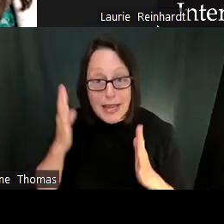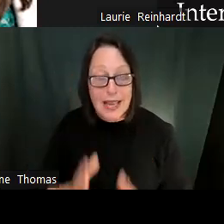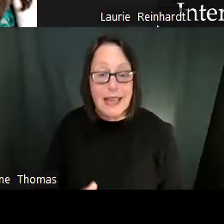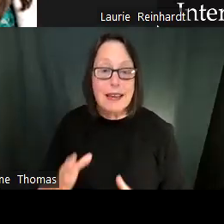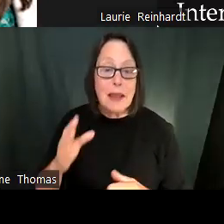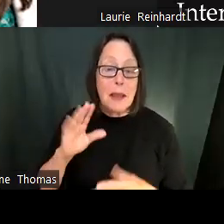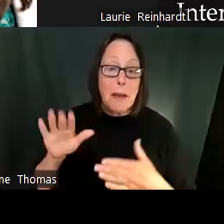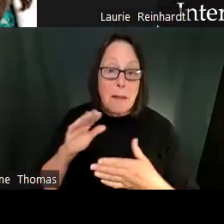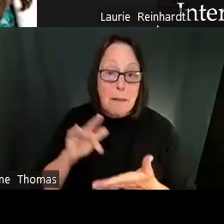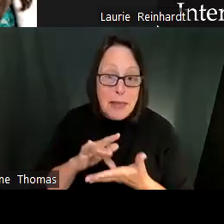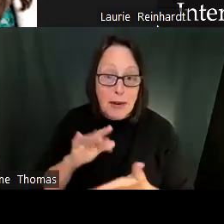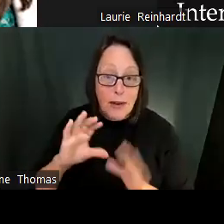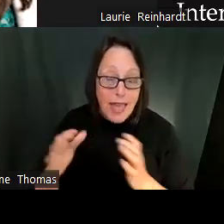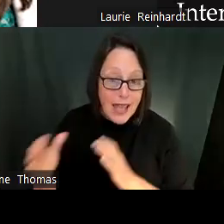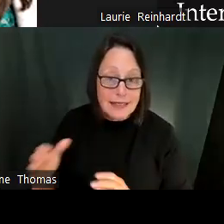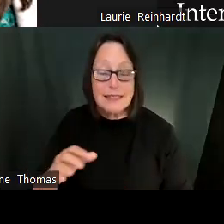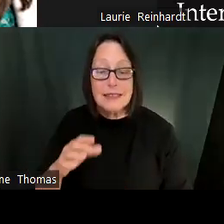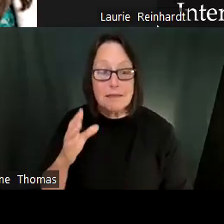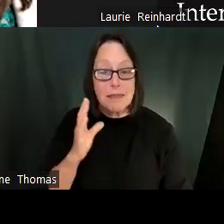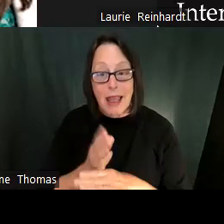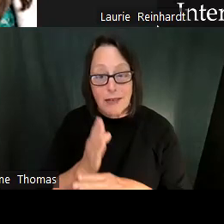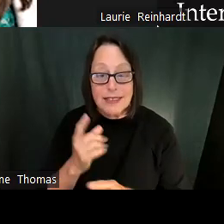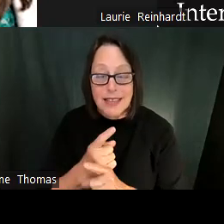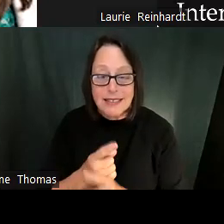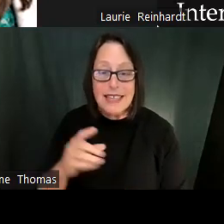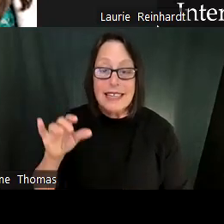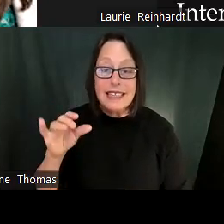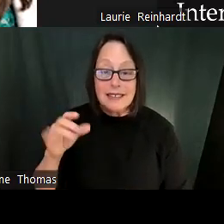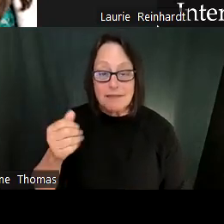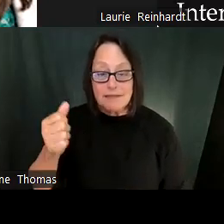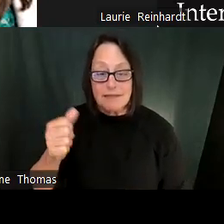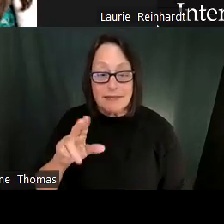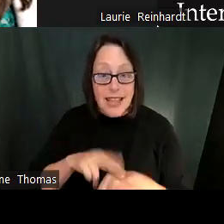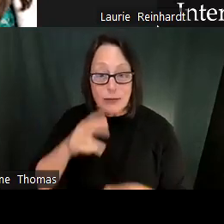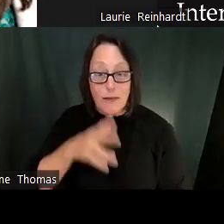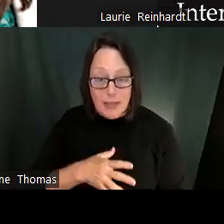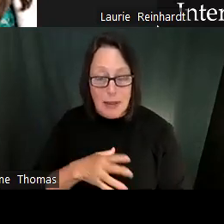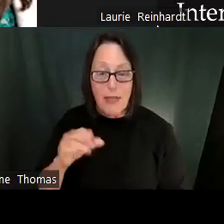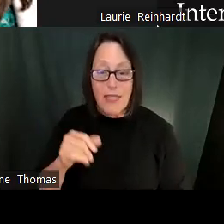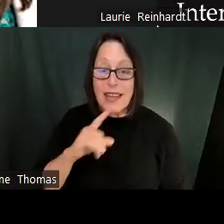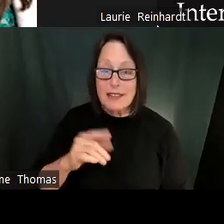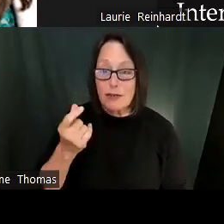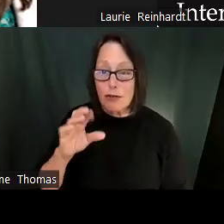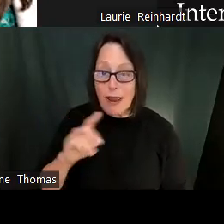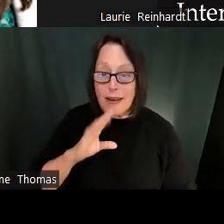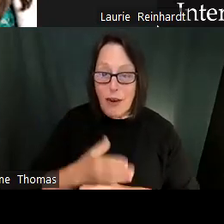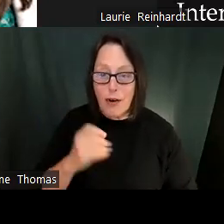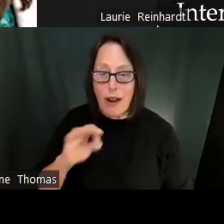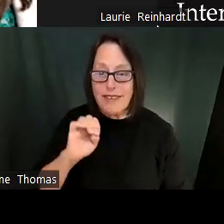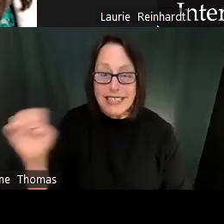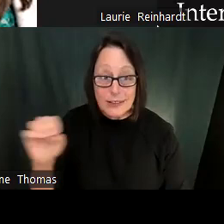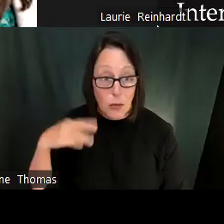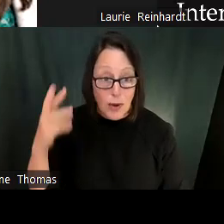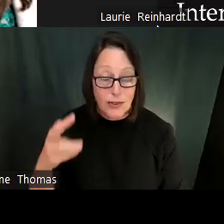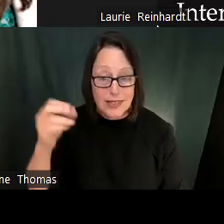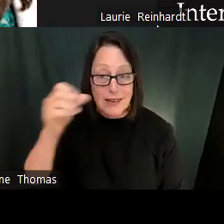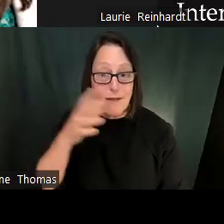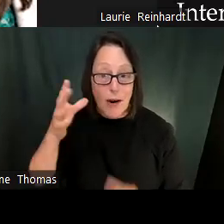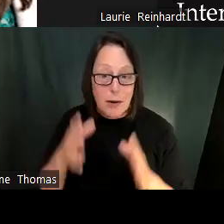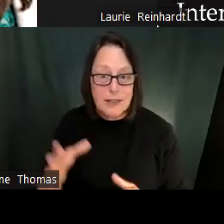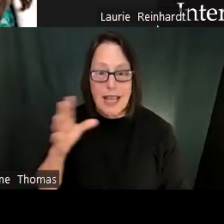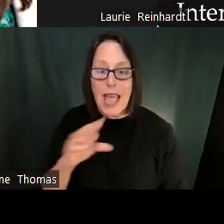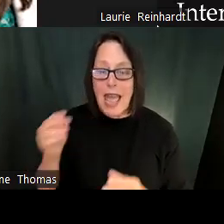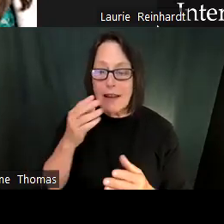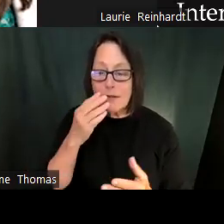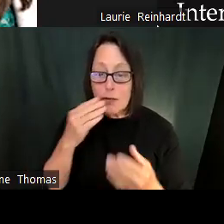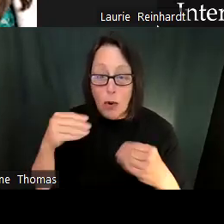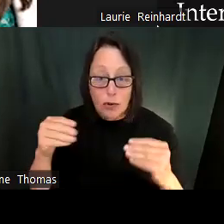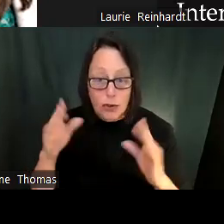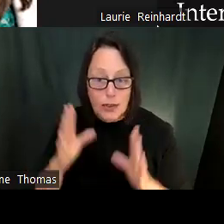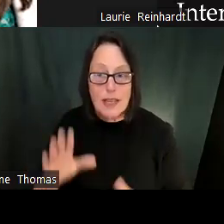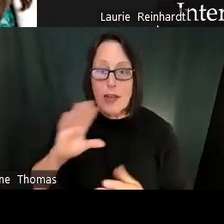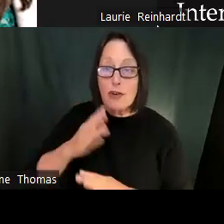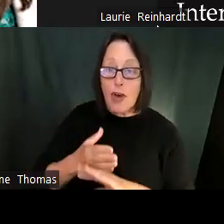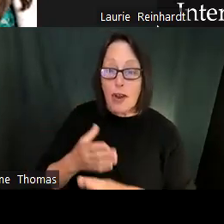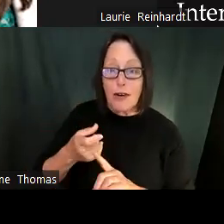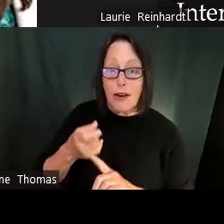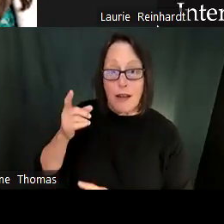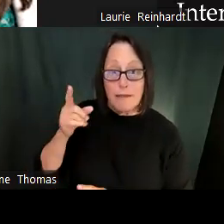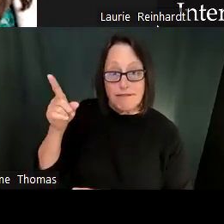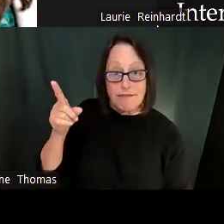So Sally and Vari is currently. Moving through life as a midlife, white European, middle class.